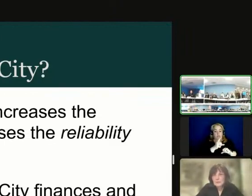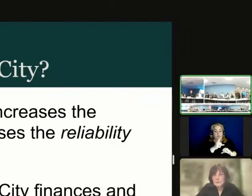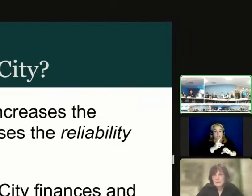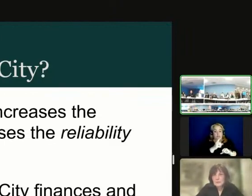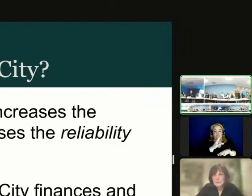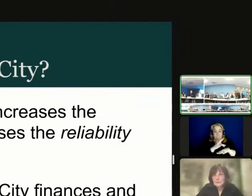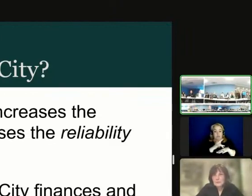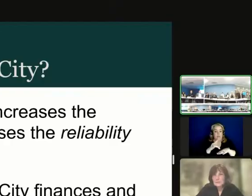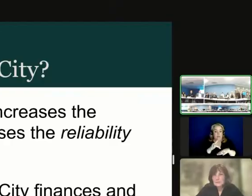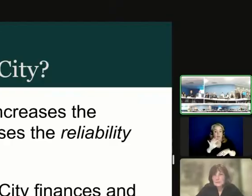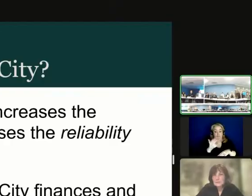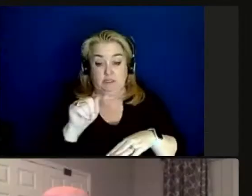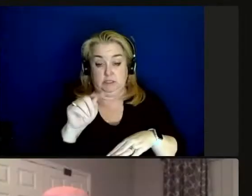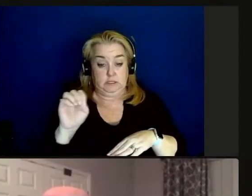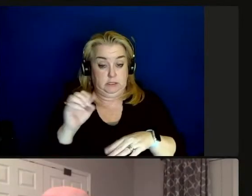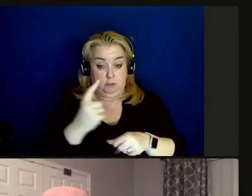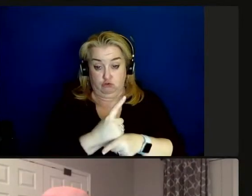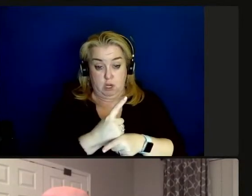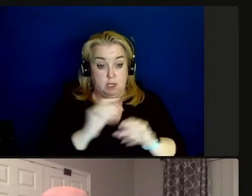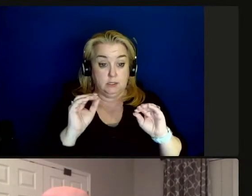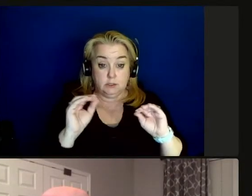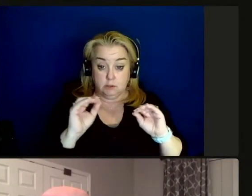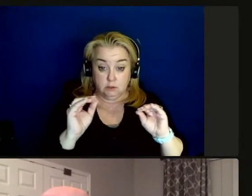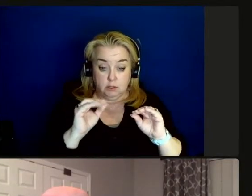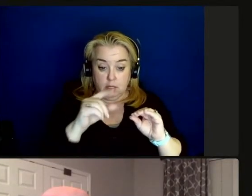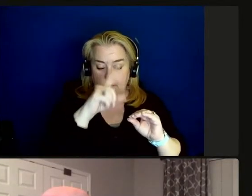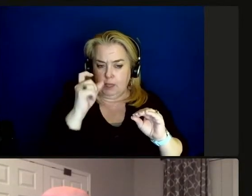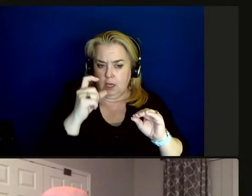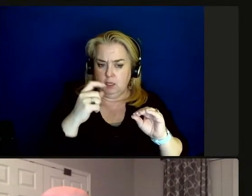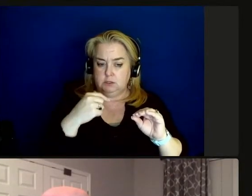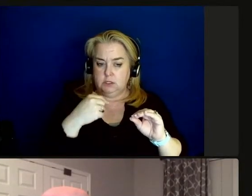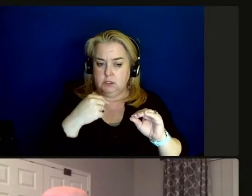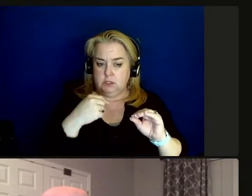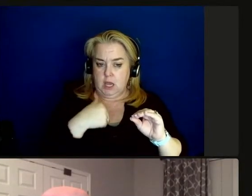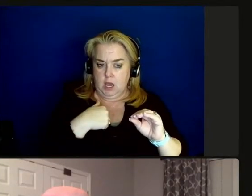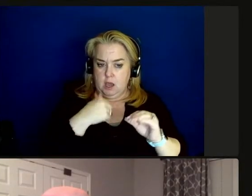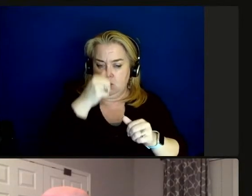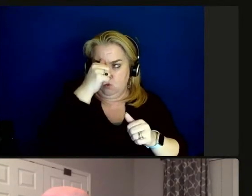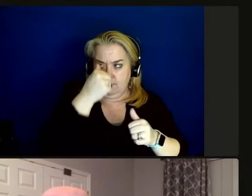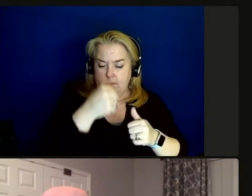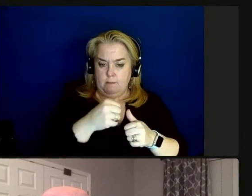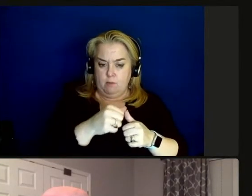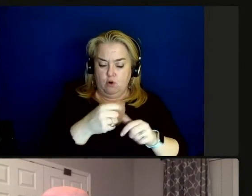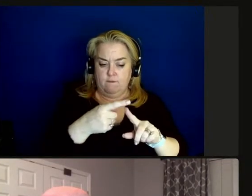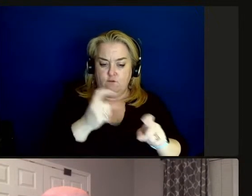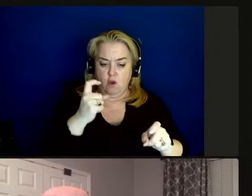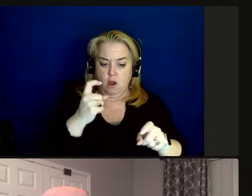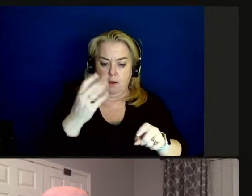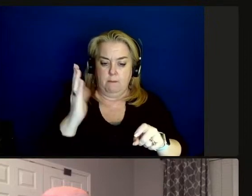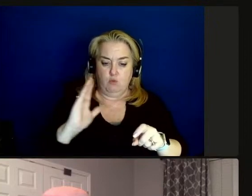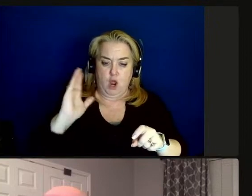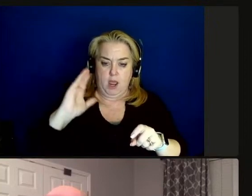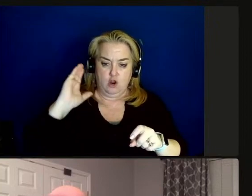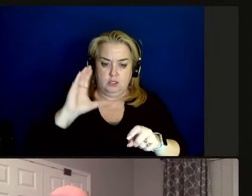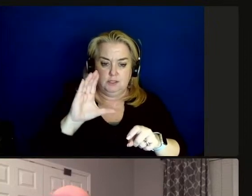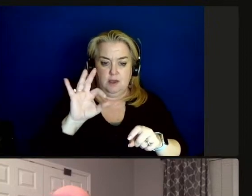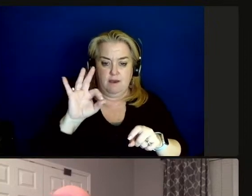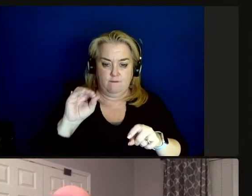IS IT SAFE TO SAY WE'RE NOT